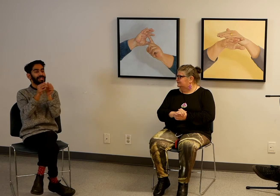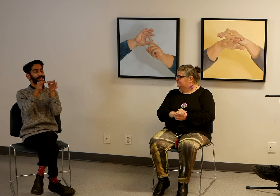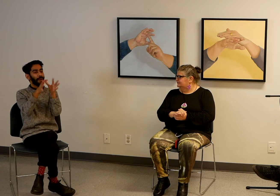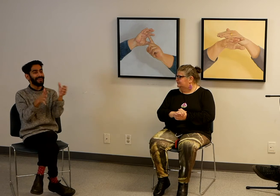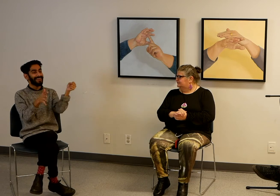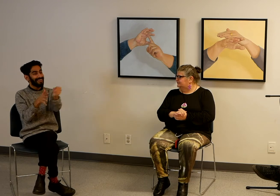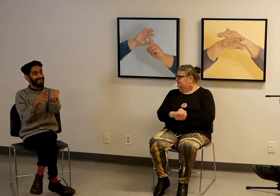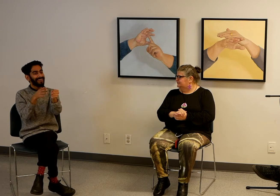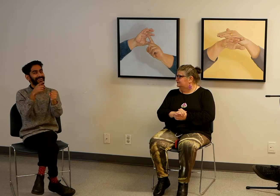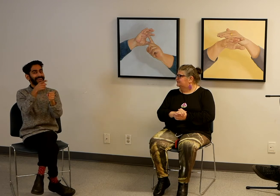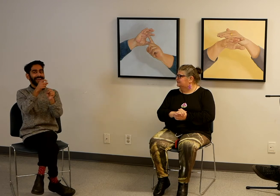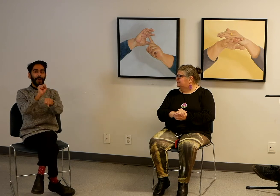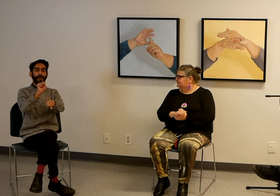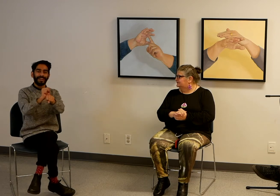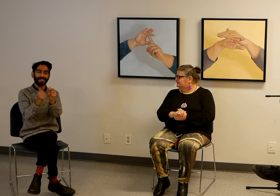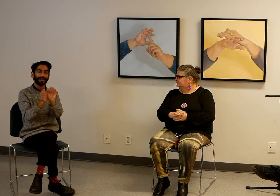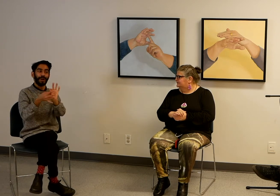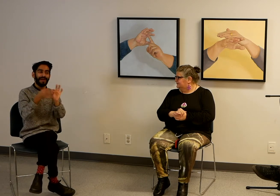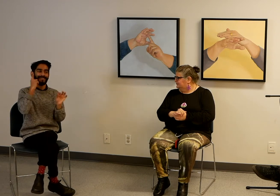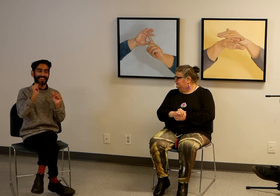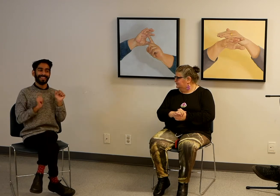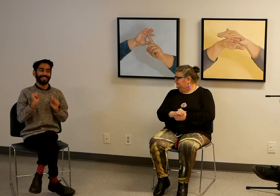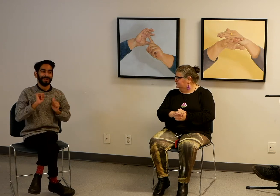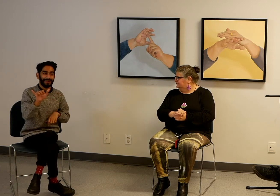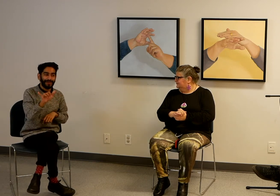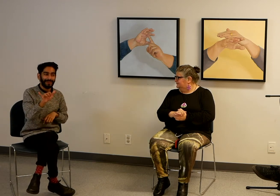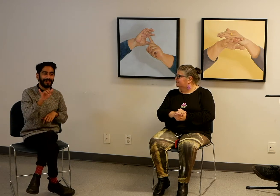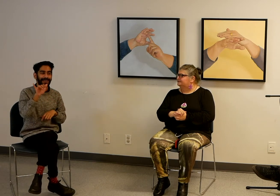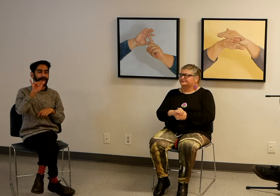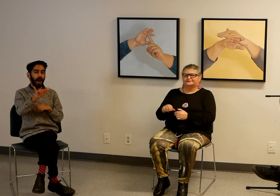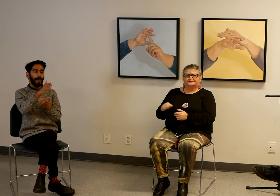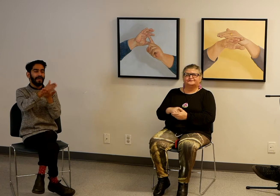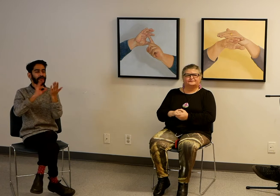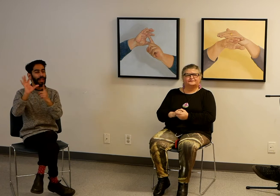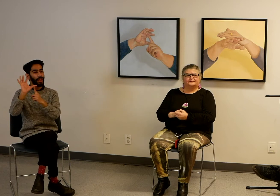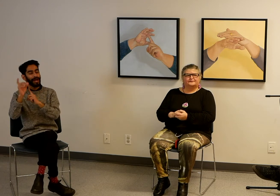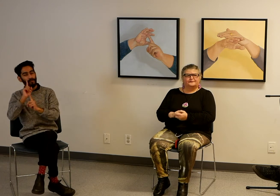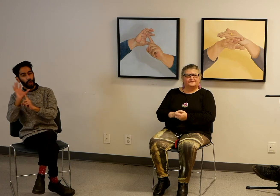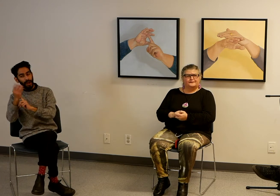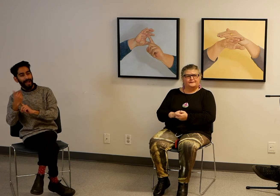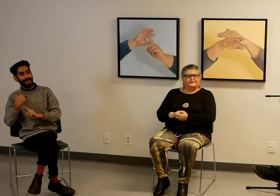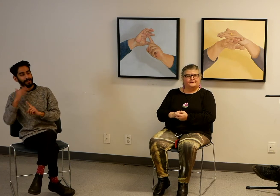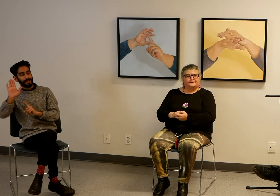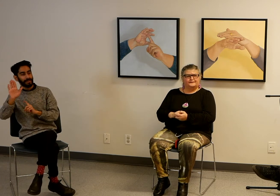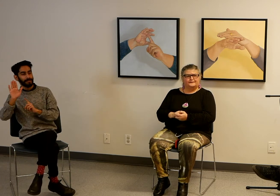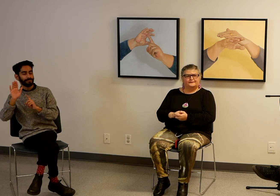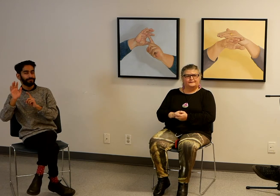Well, we can see people up there signing, or you have an interpreter hired for theater, you know, it's, it's, it's not really a part of the